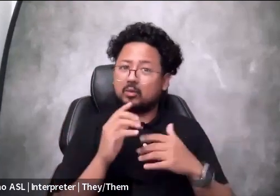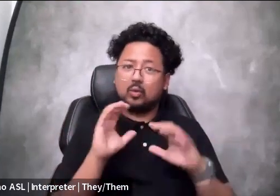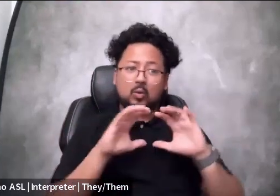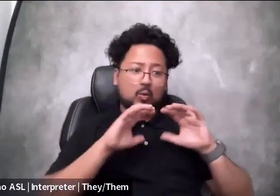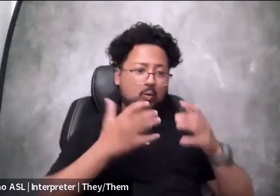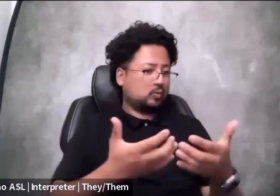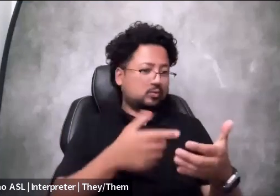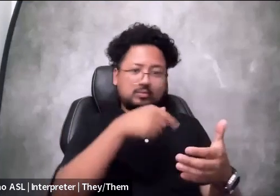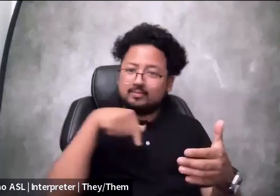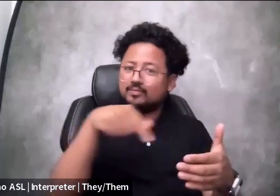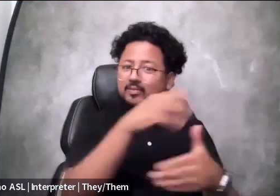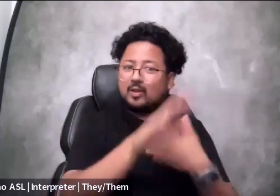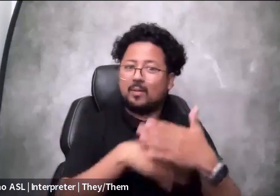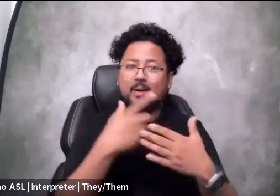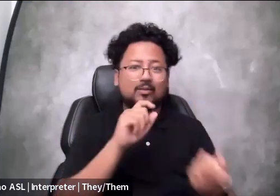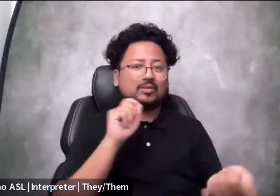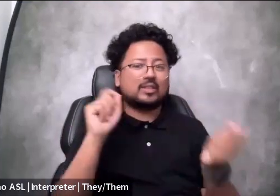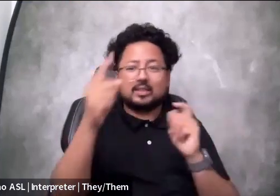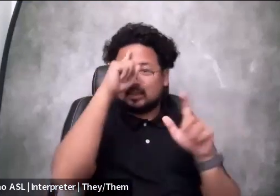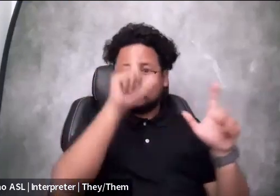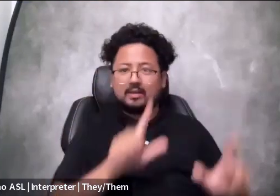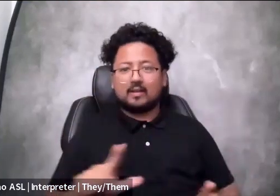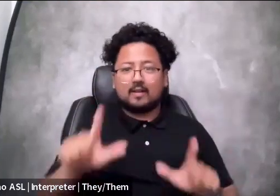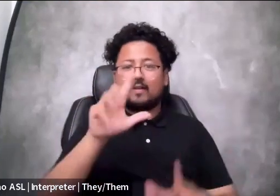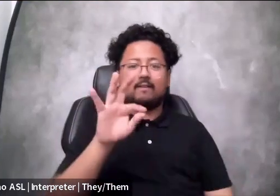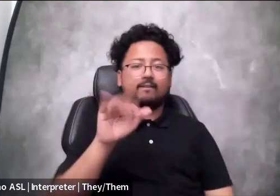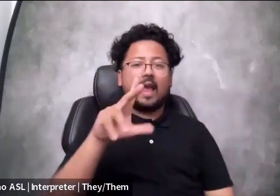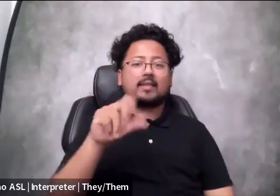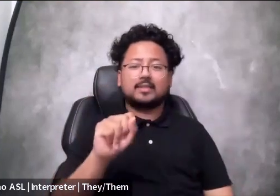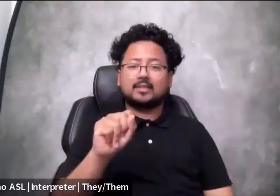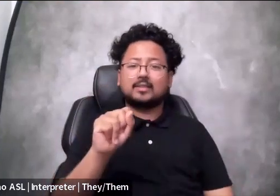that is all about changing perceptions of fats is that the same pattern happens